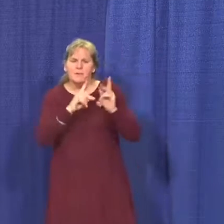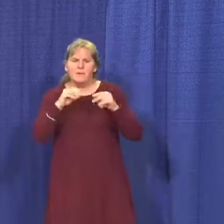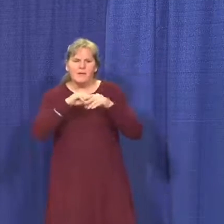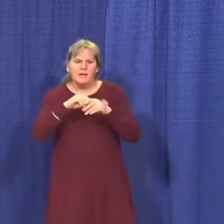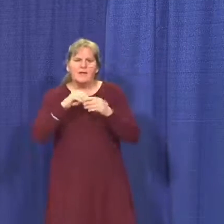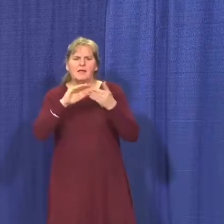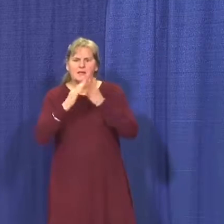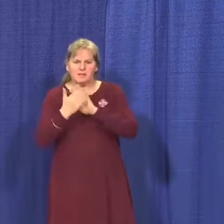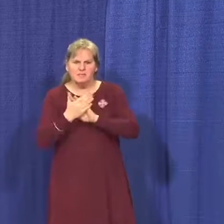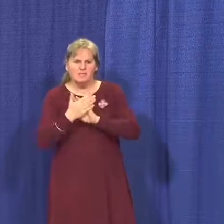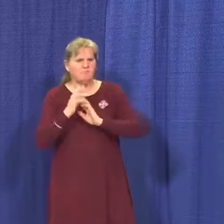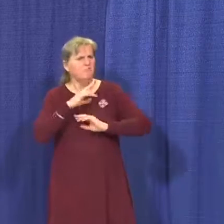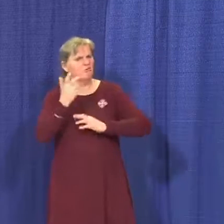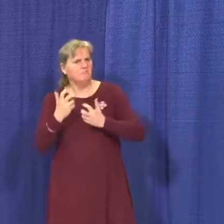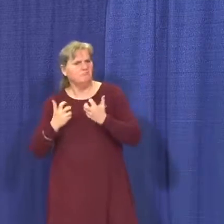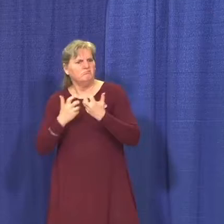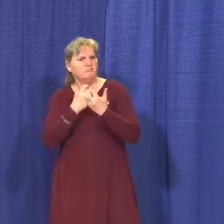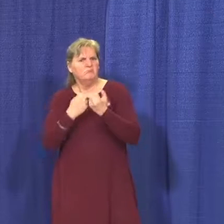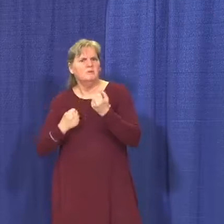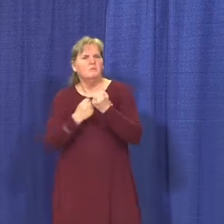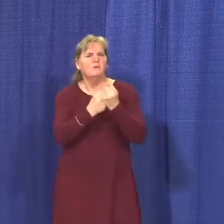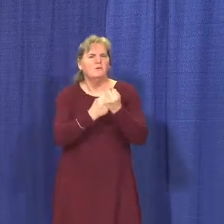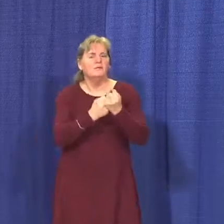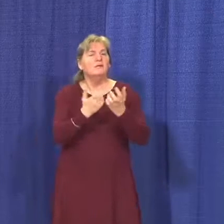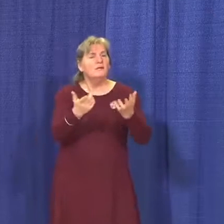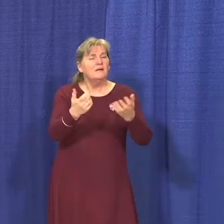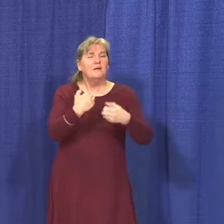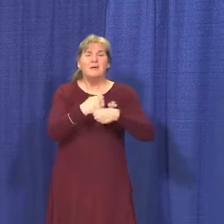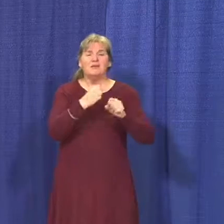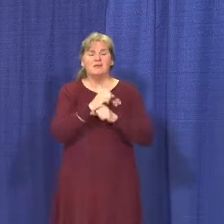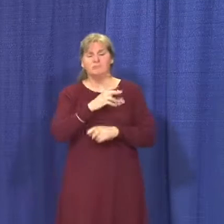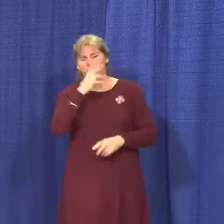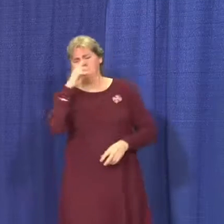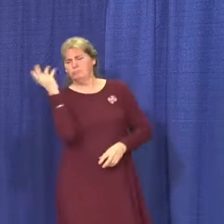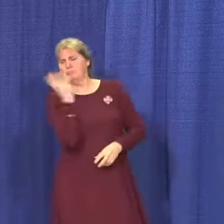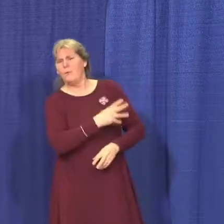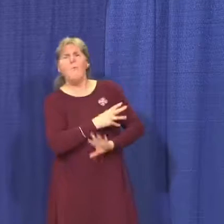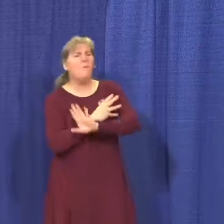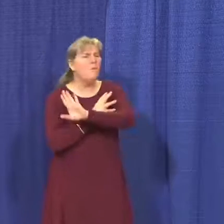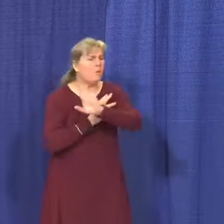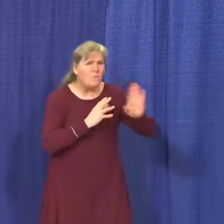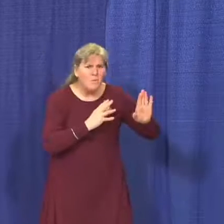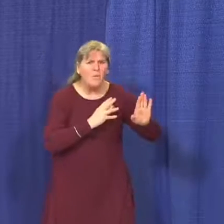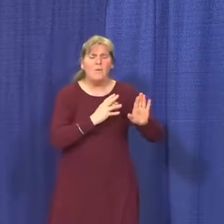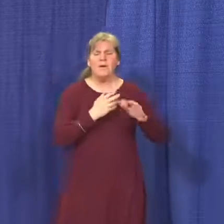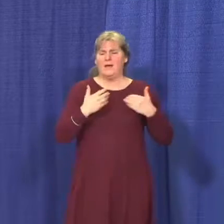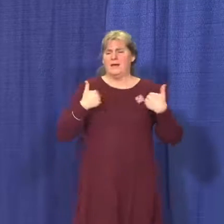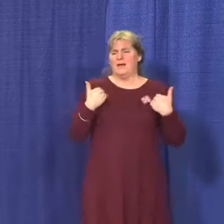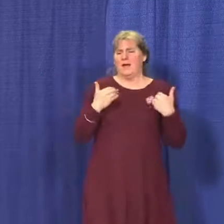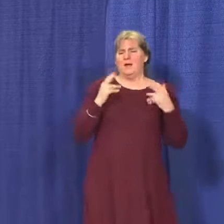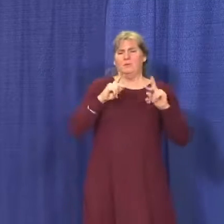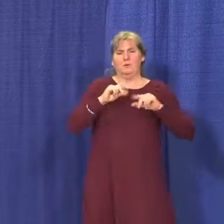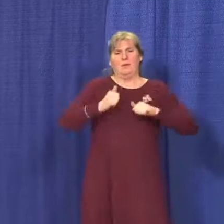receive the support they need. This means making sure no one is left behind, whether it is agon worker in Whitehorse who would